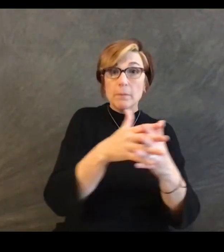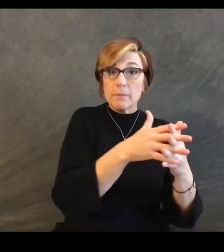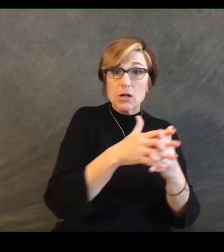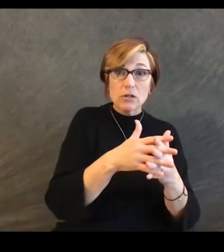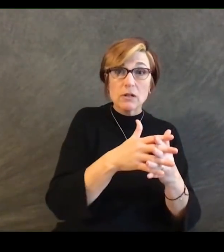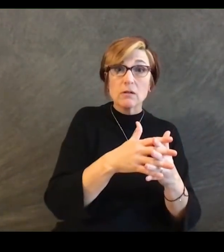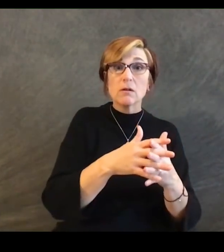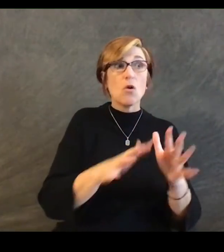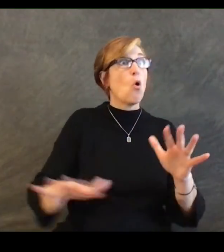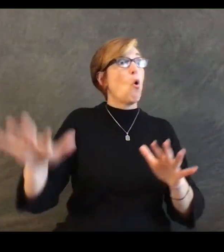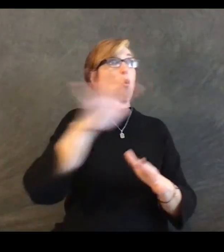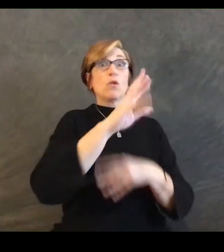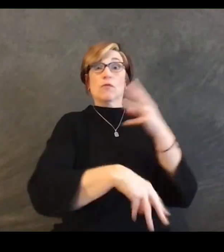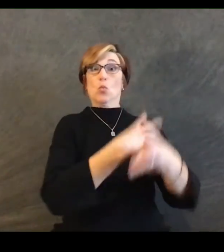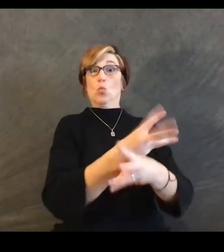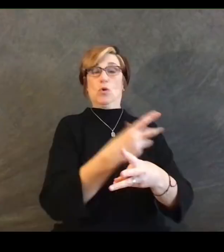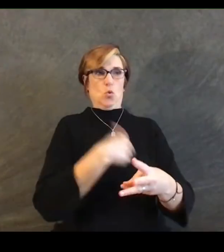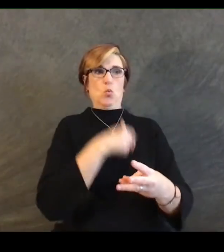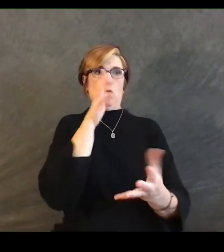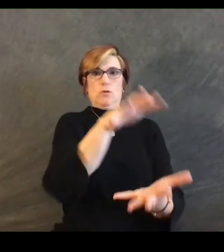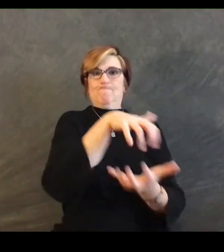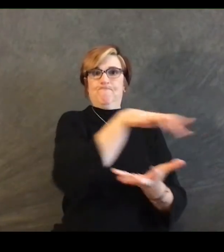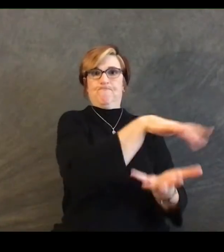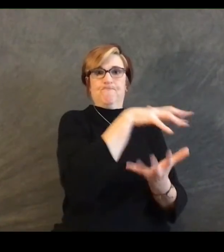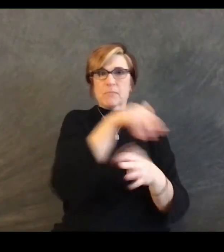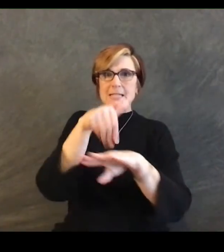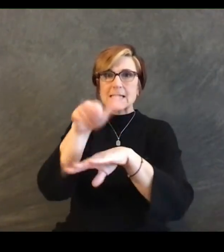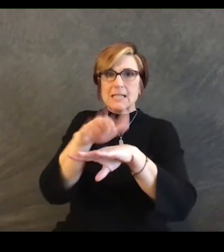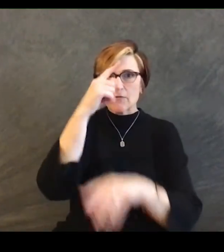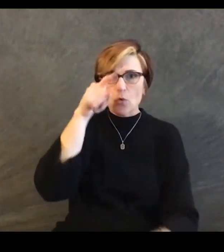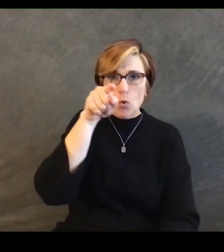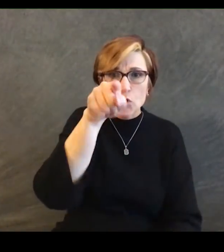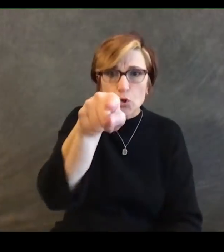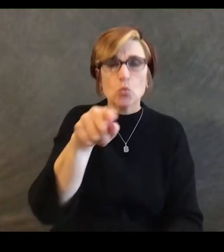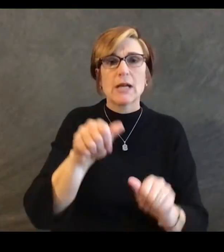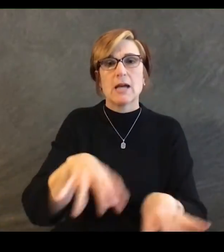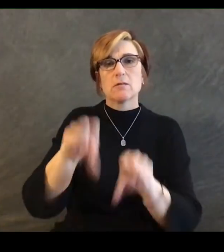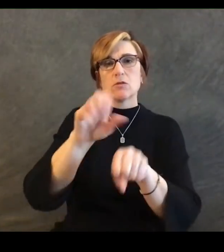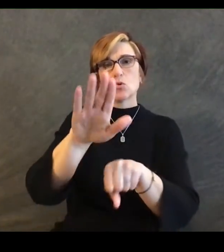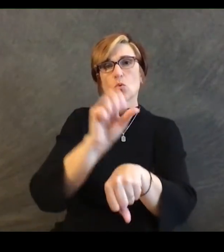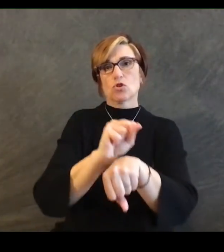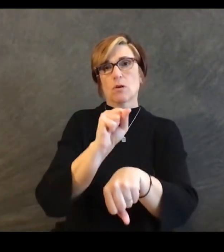and the equipment to do your job so again I want to just say thank you